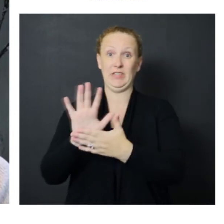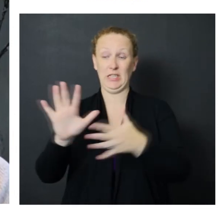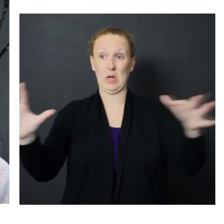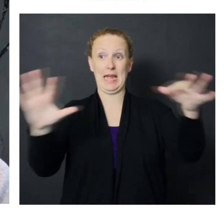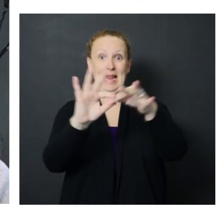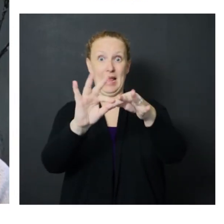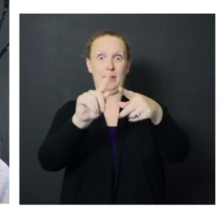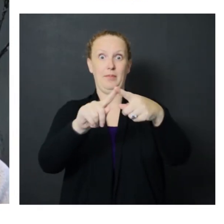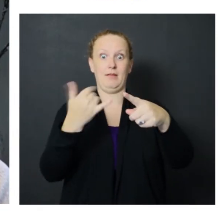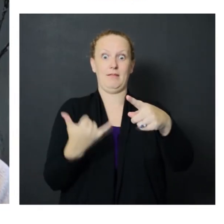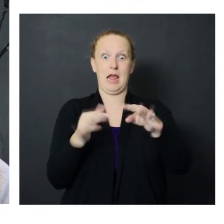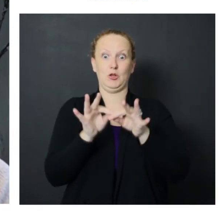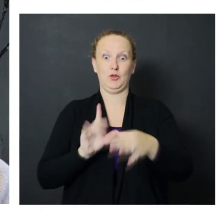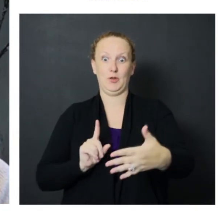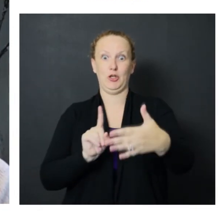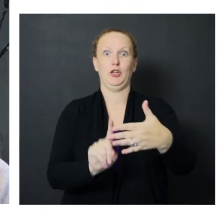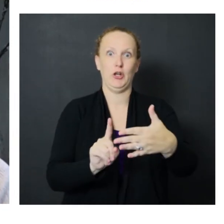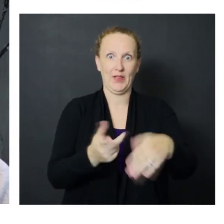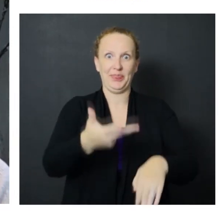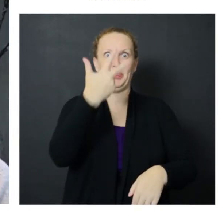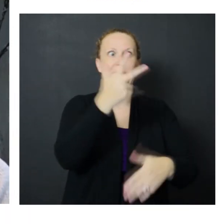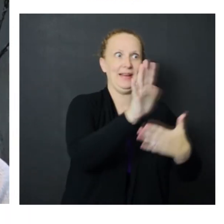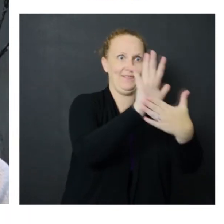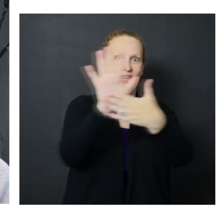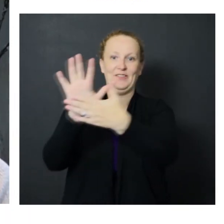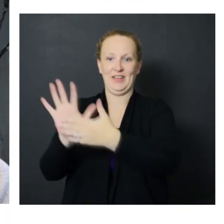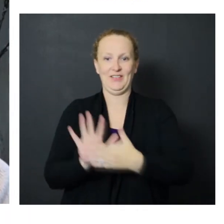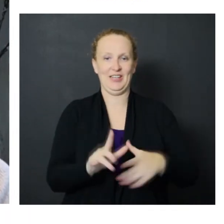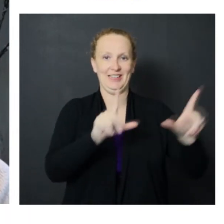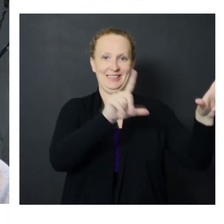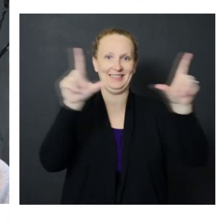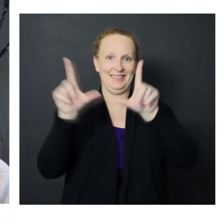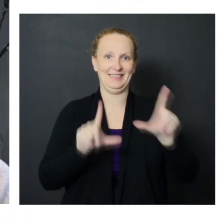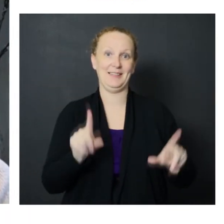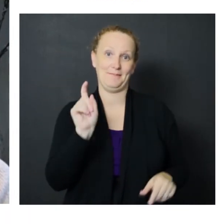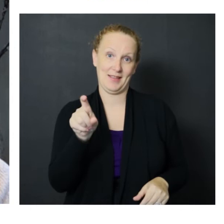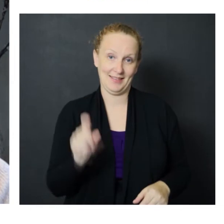that they have to deal with. Um, as far as the telemedicine or virtual health,